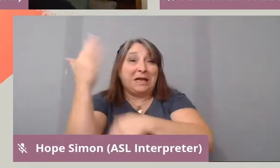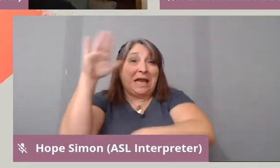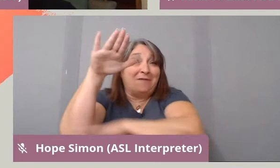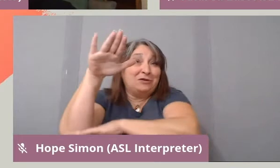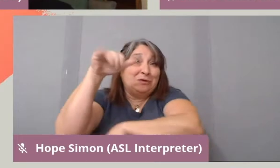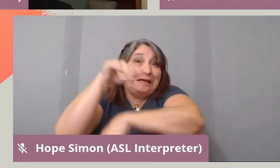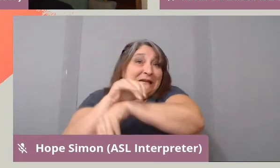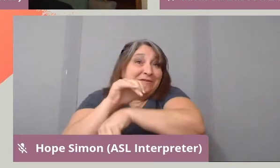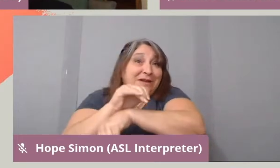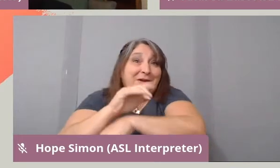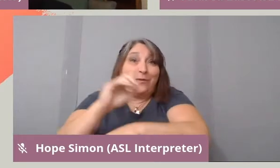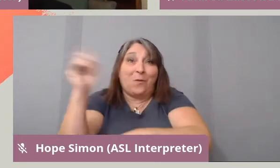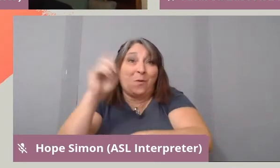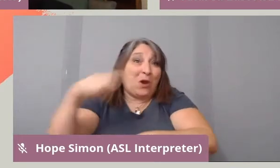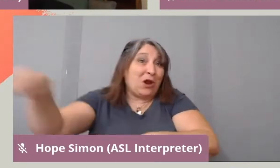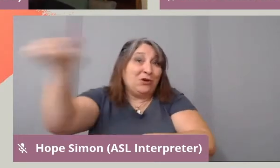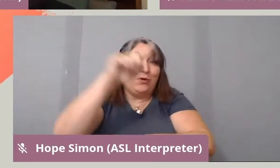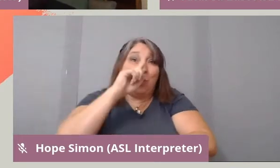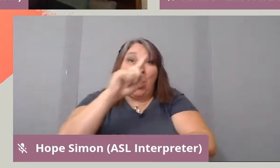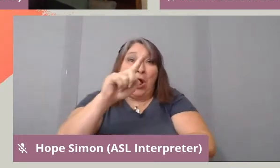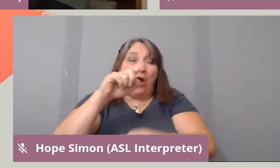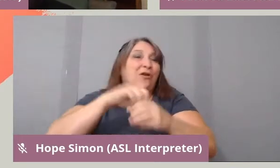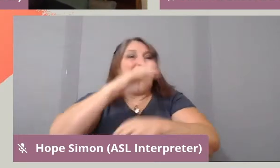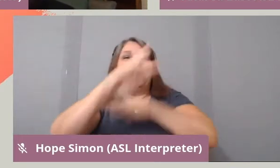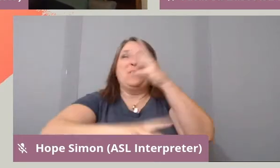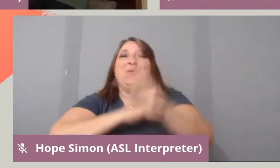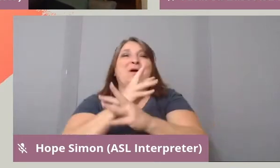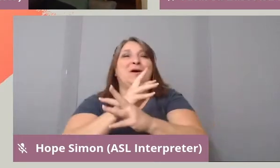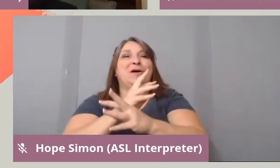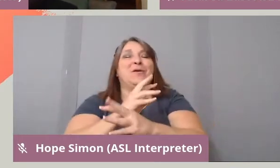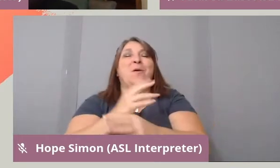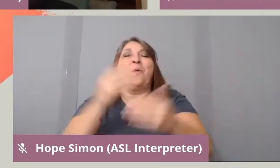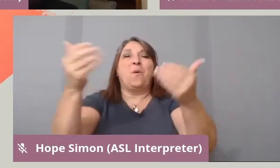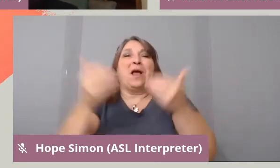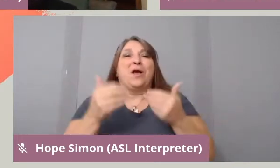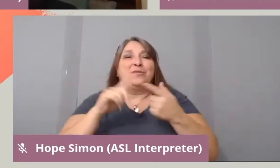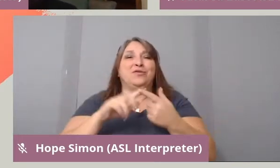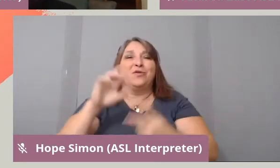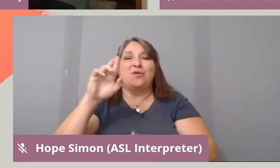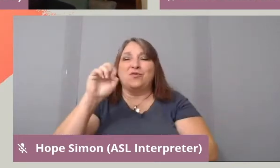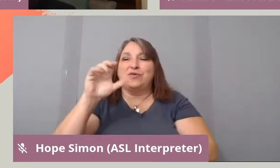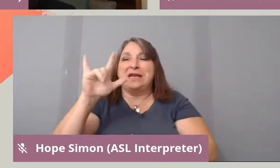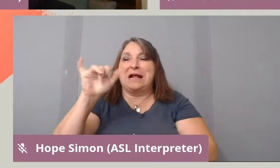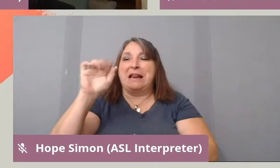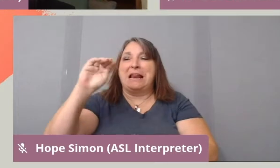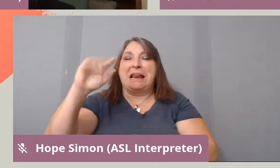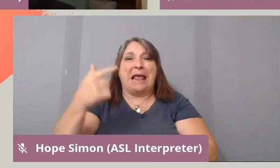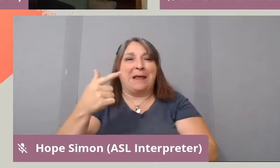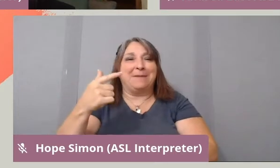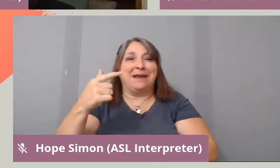Welcome to Reclaiming the Power of Public Media, which is a conversation in this moment